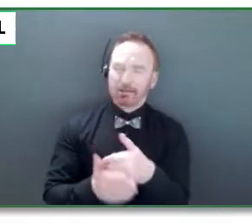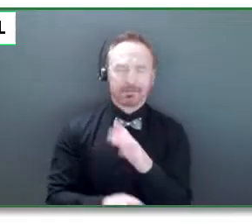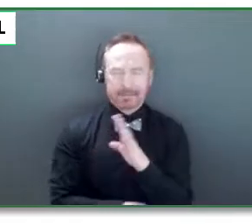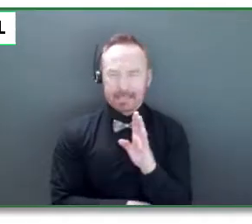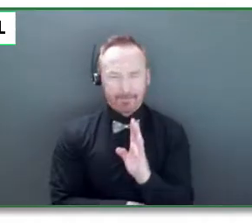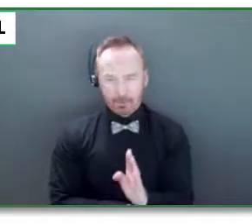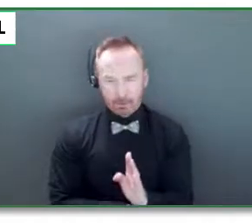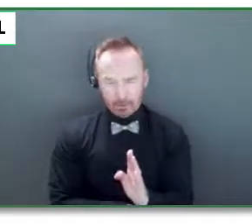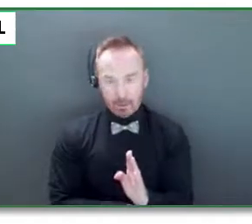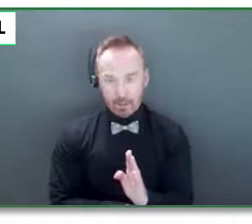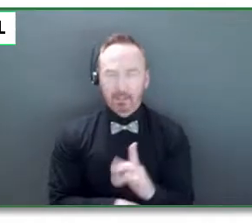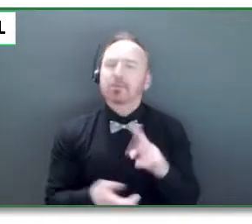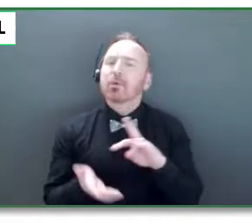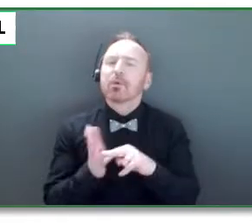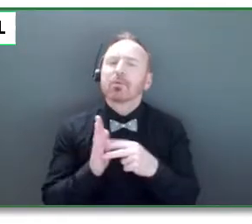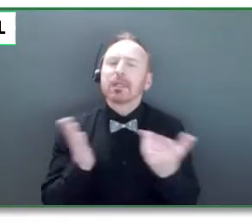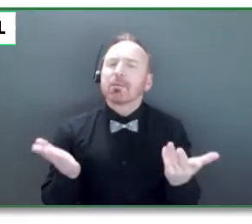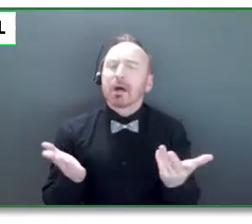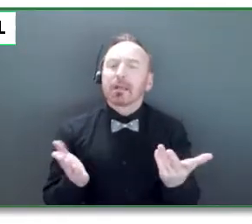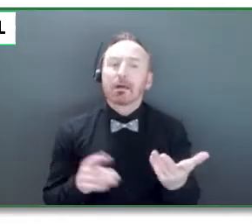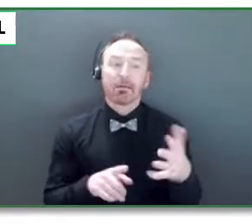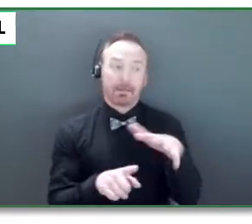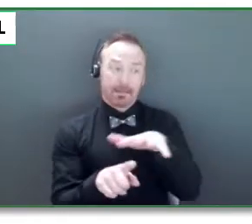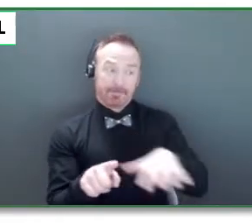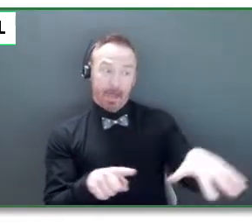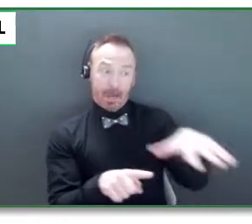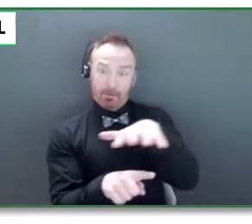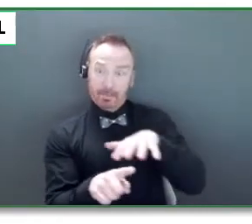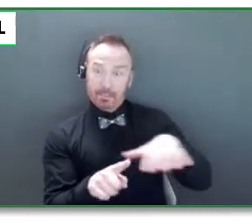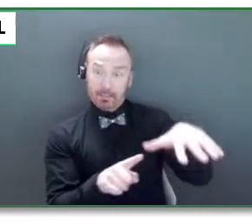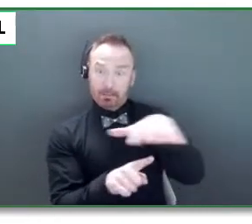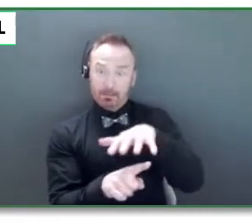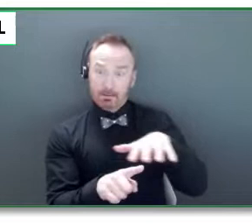environment is not